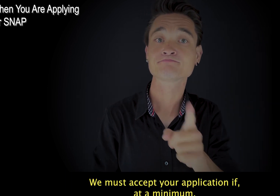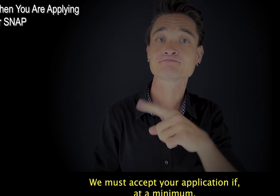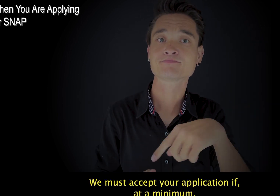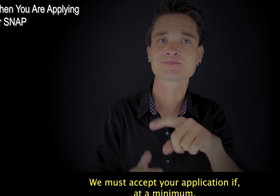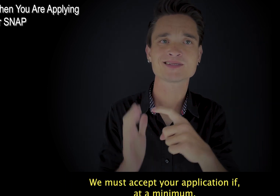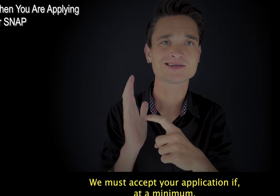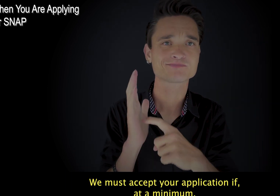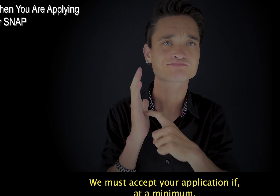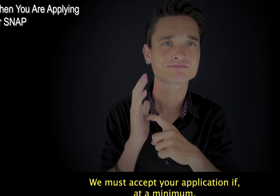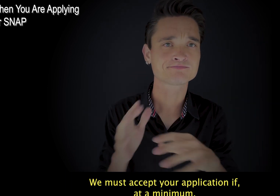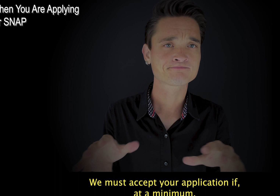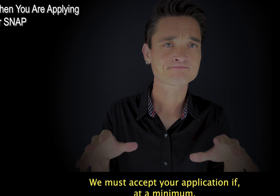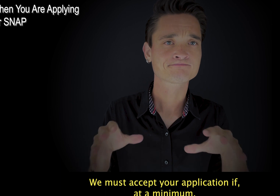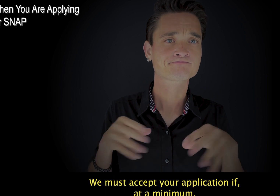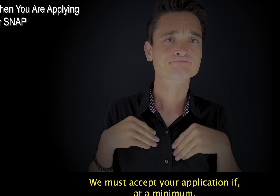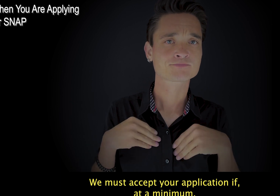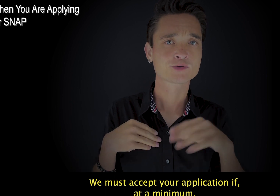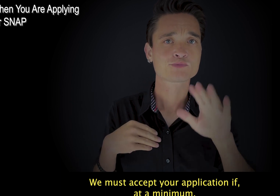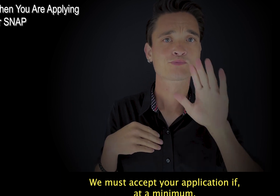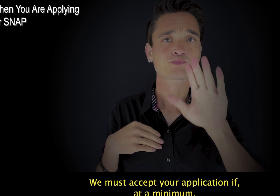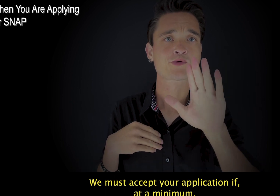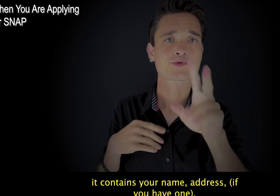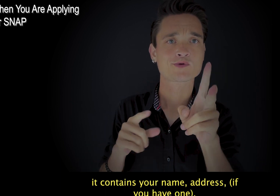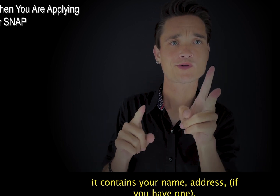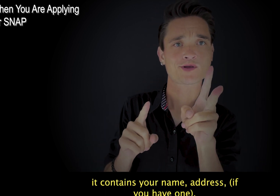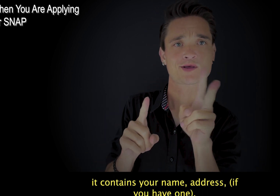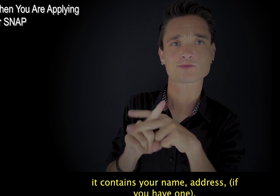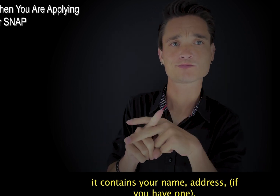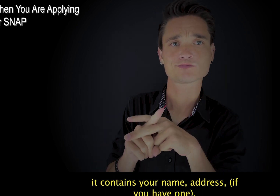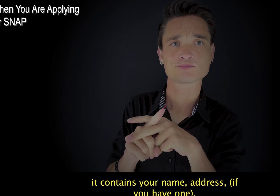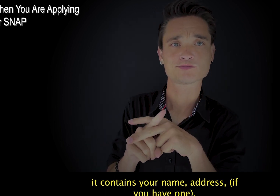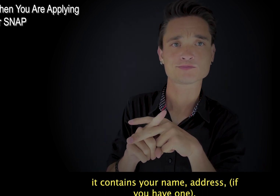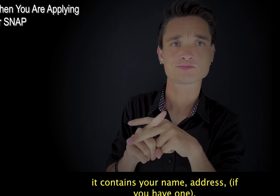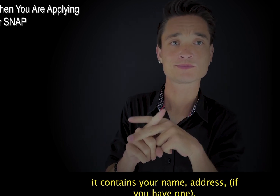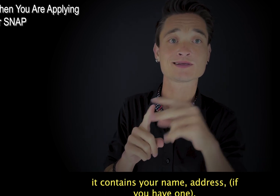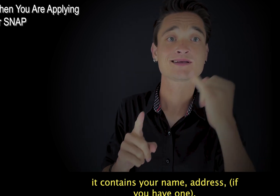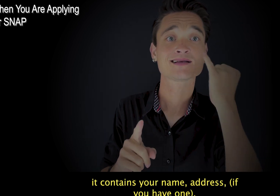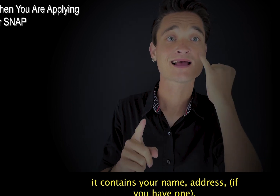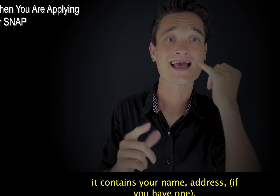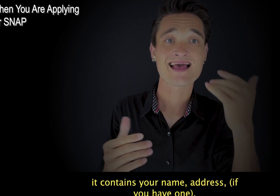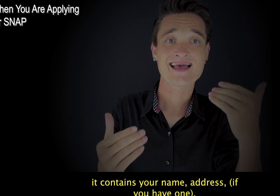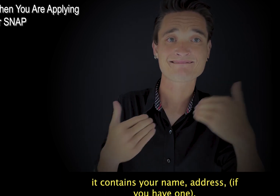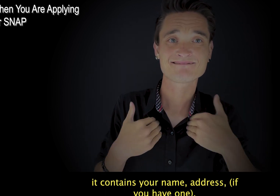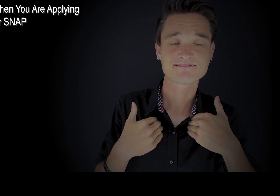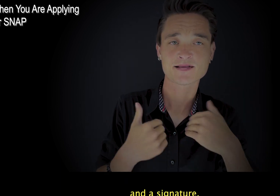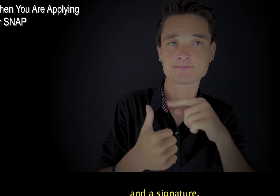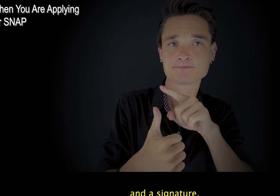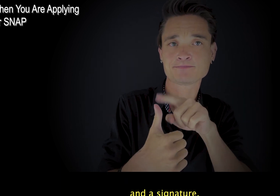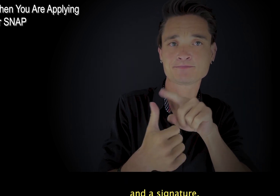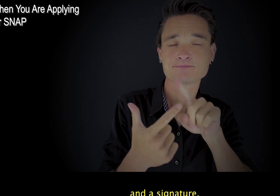We must accept your application if, at a minimum, it contains your name, address, (if you have one), and a signature.